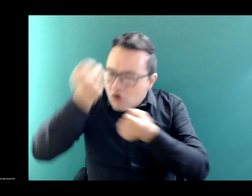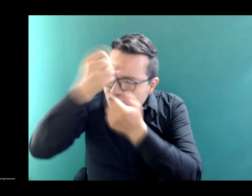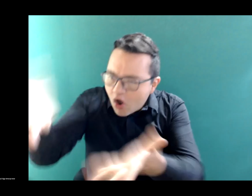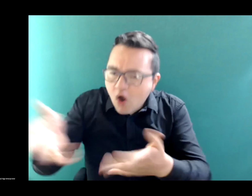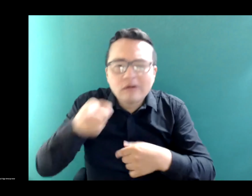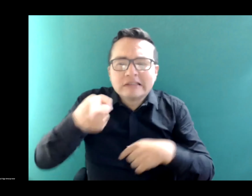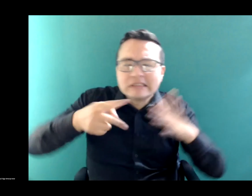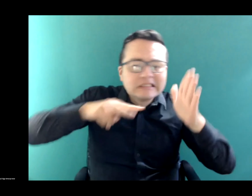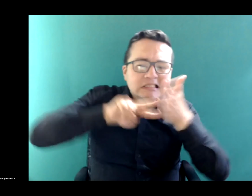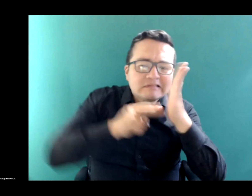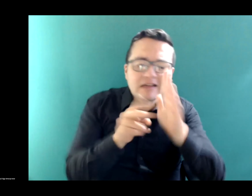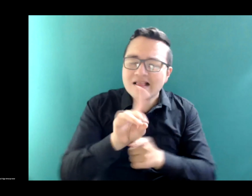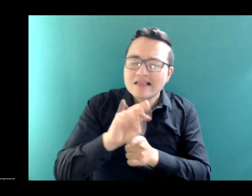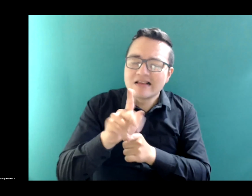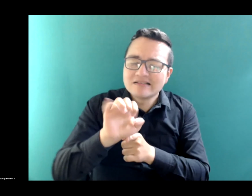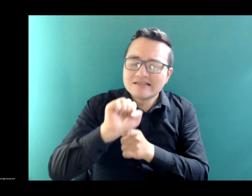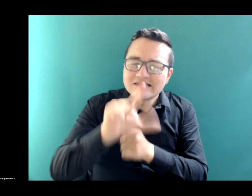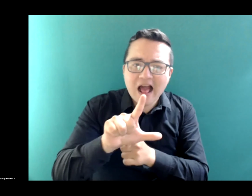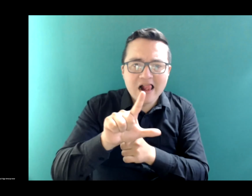I think it would be great to popularize the report.